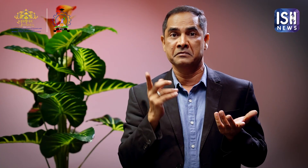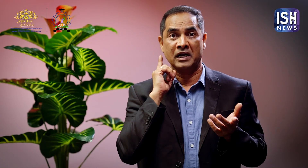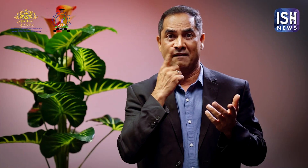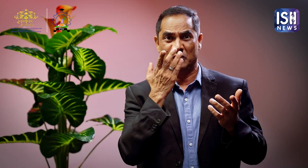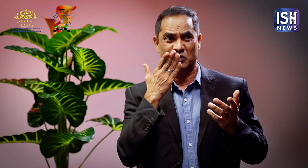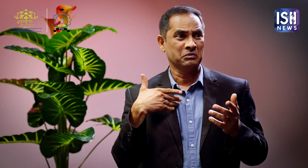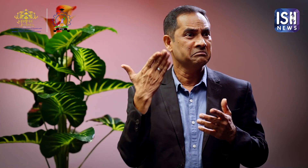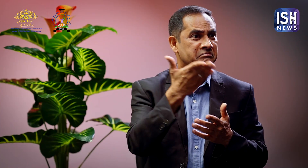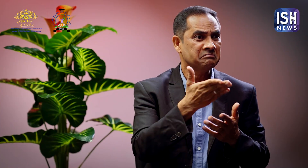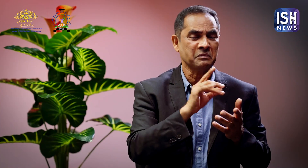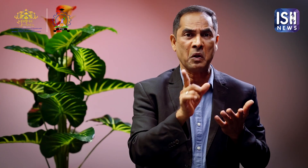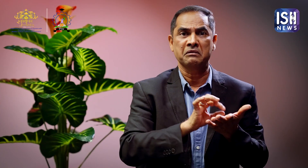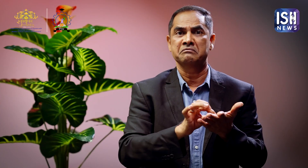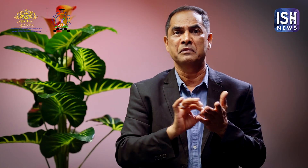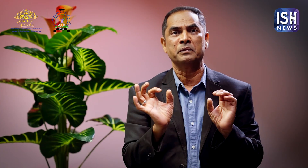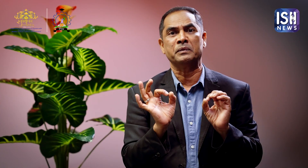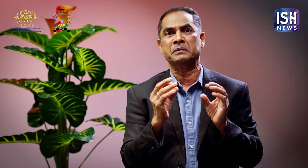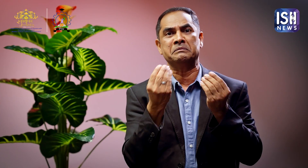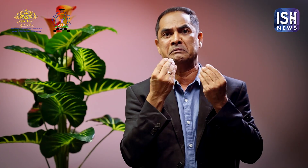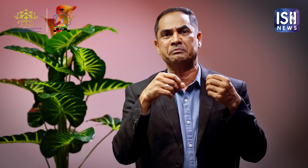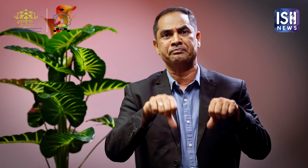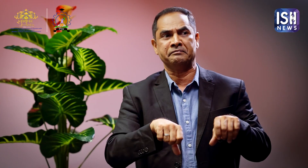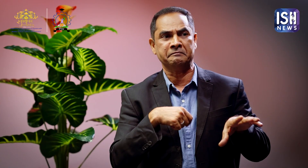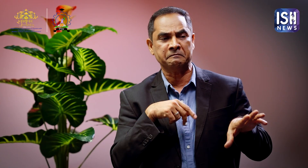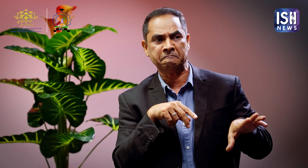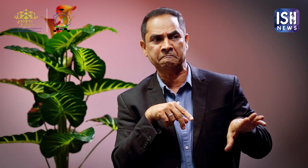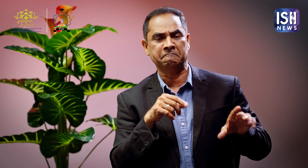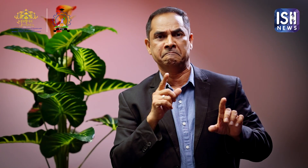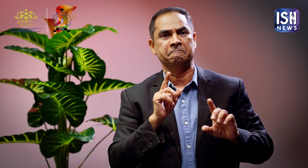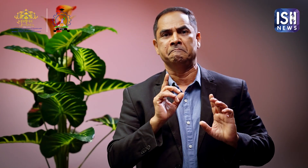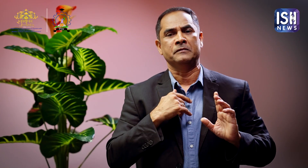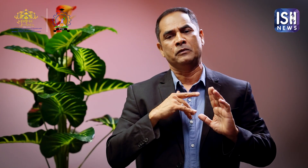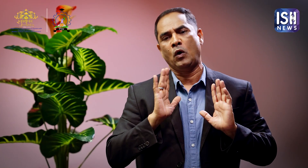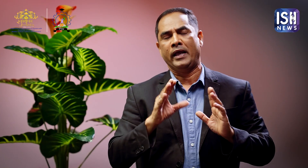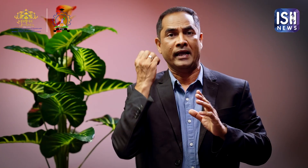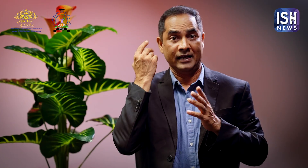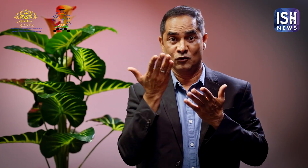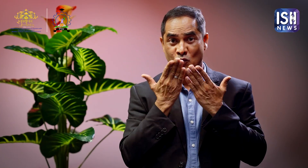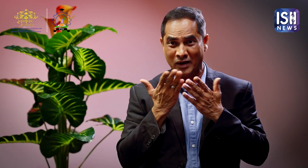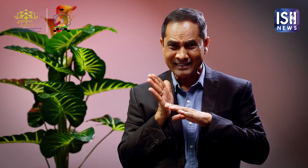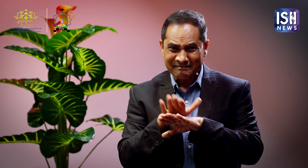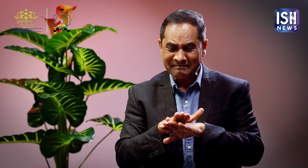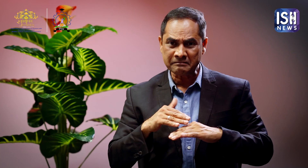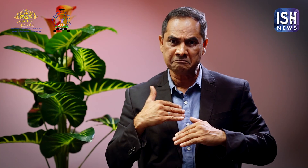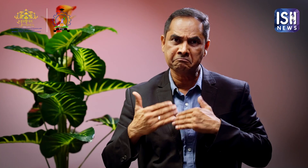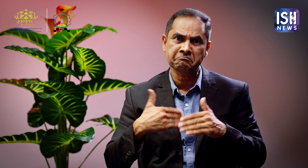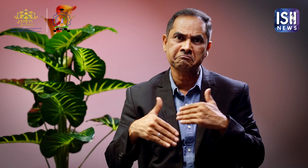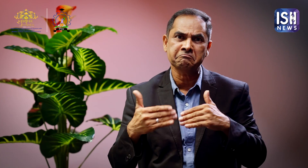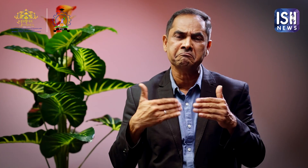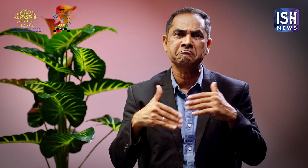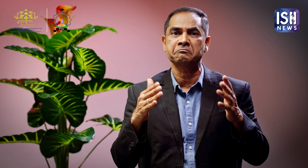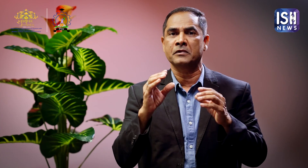I did visit a Deaf school, but found the teaching quality lacking, so I chose to attend a hearing school and worked hard all the way through.